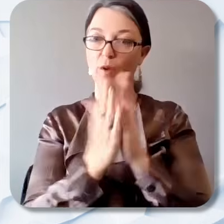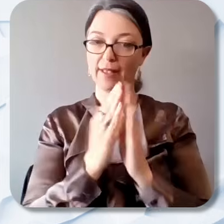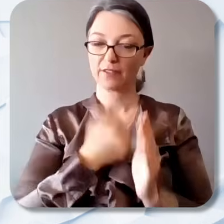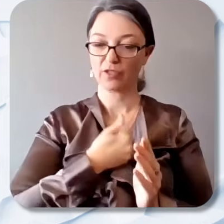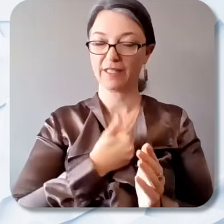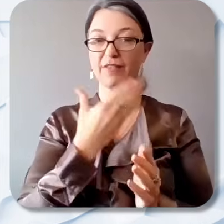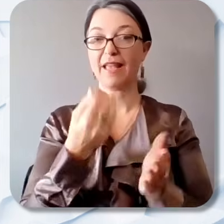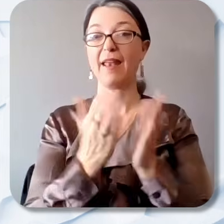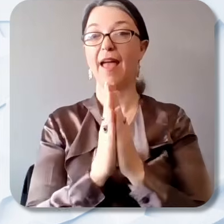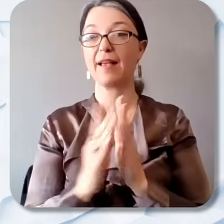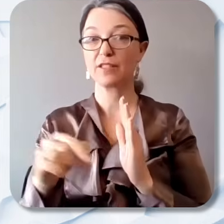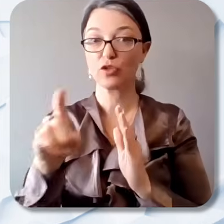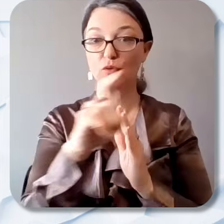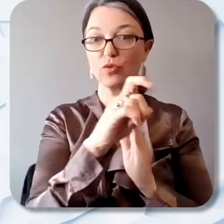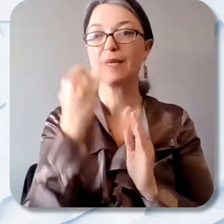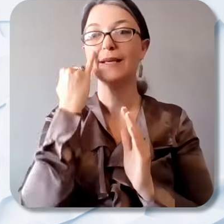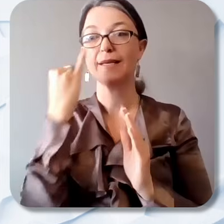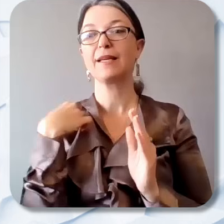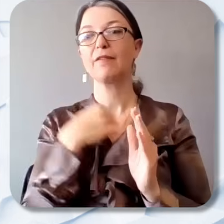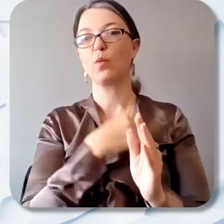on whether or not we're getting at the right place.